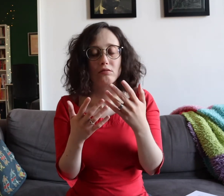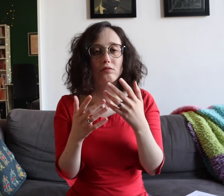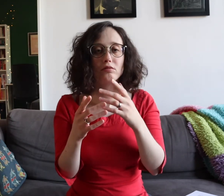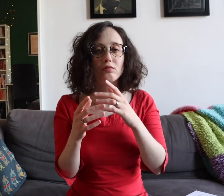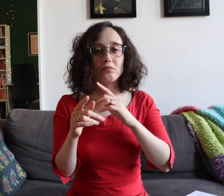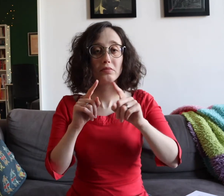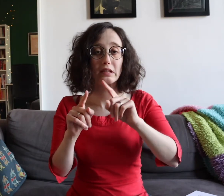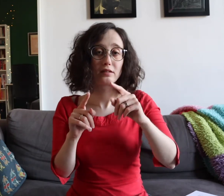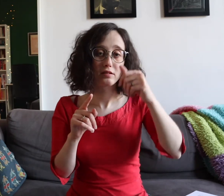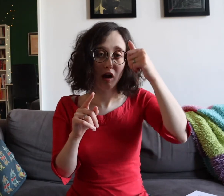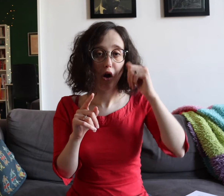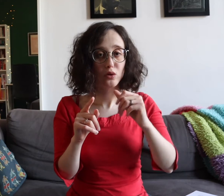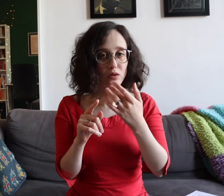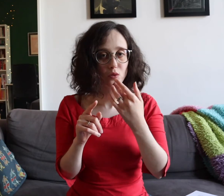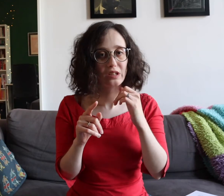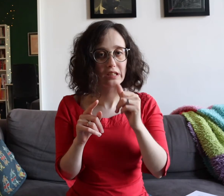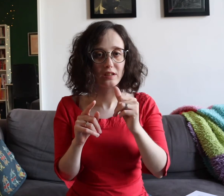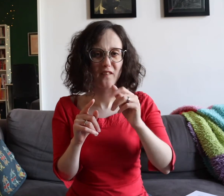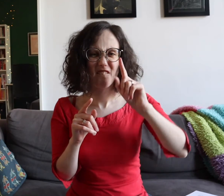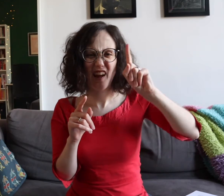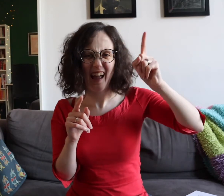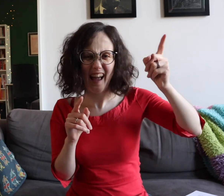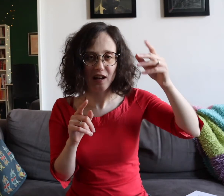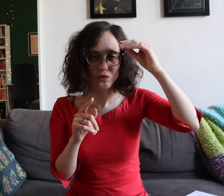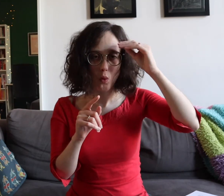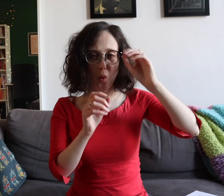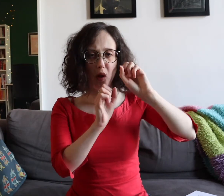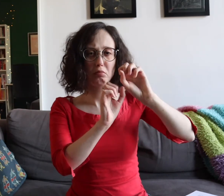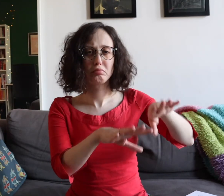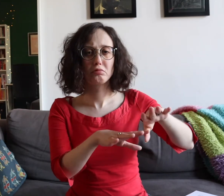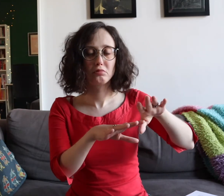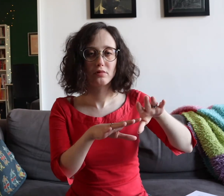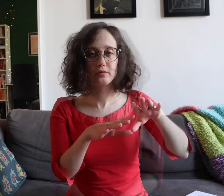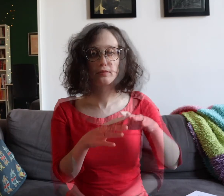my parents didn't want to send me to boarding school far away.